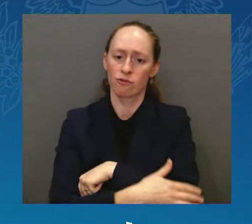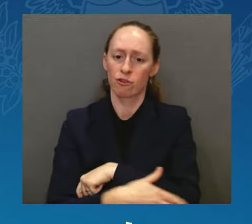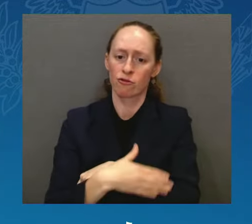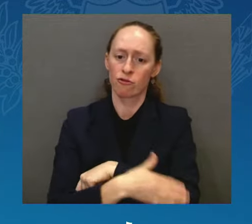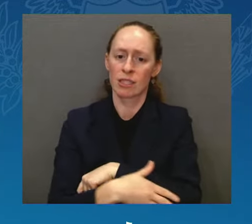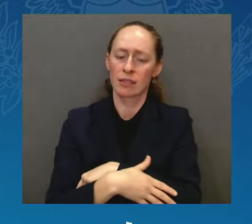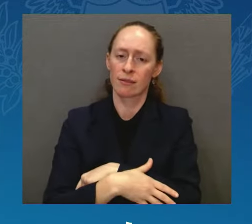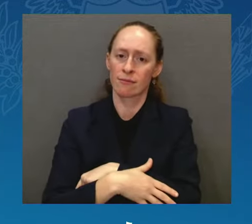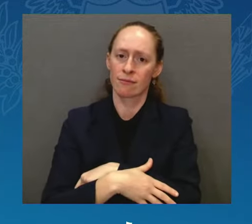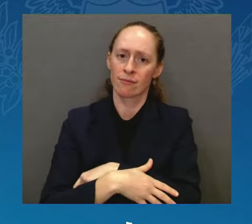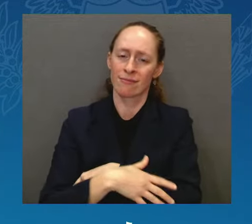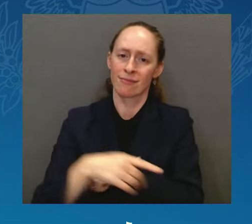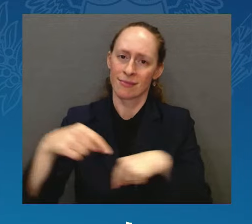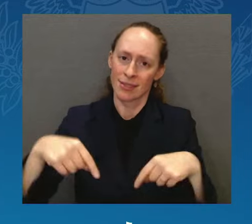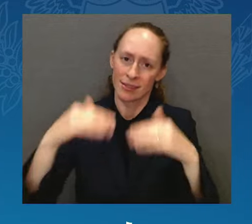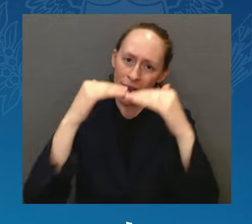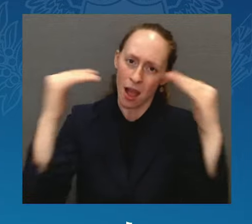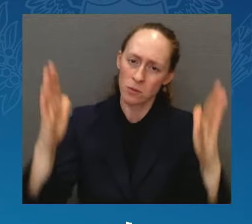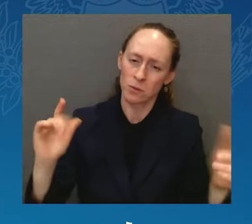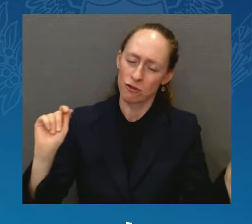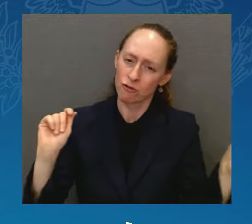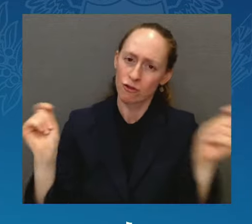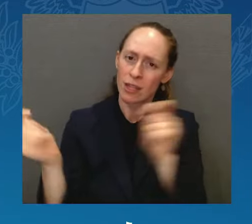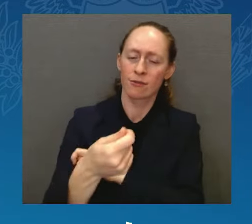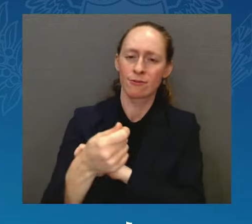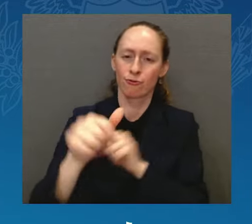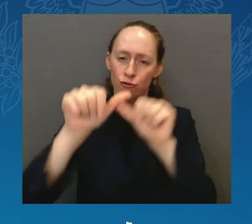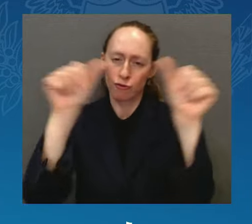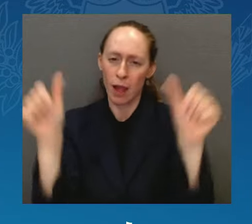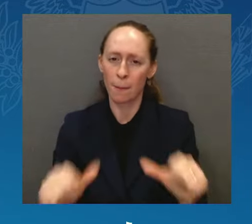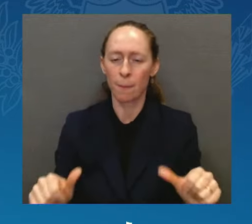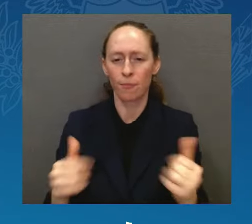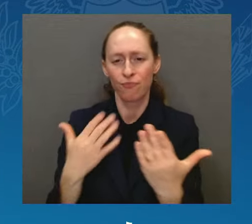And thank you for weaving our American story